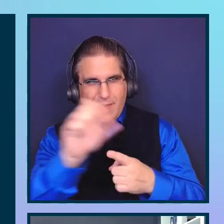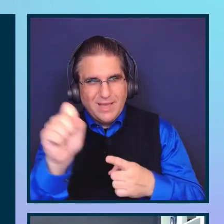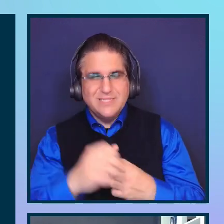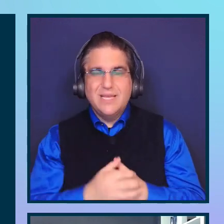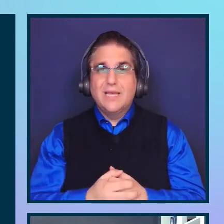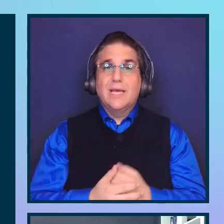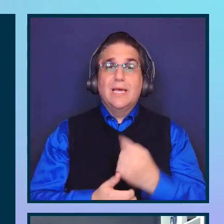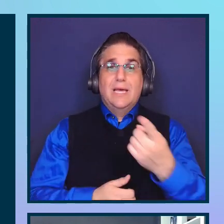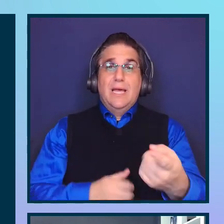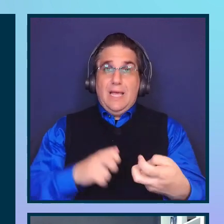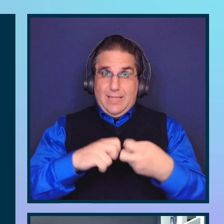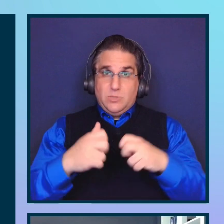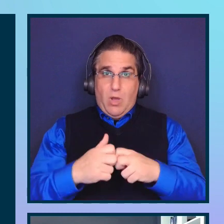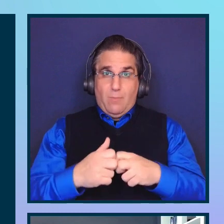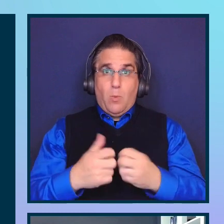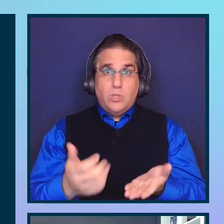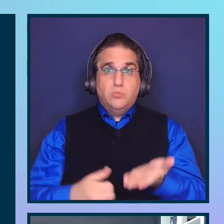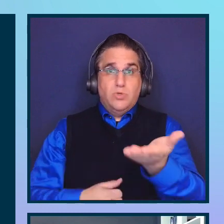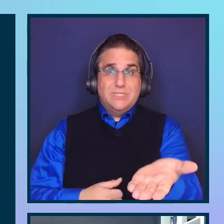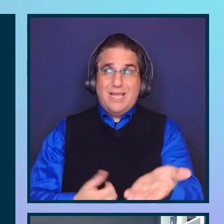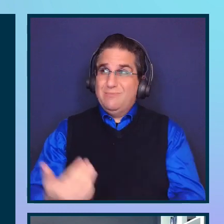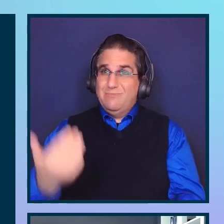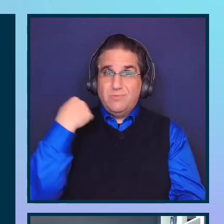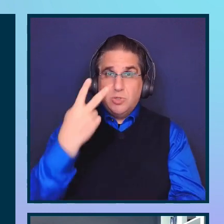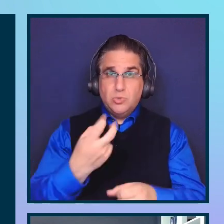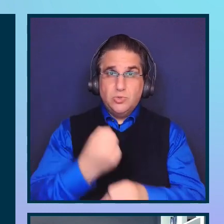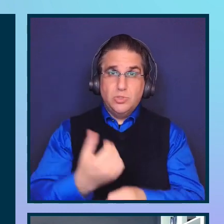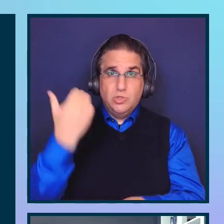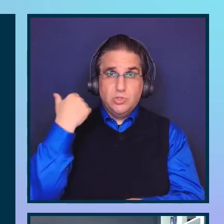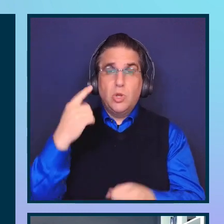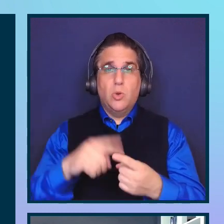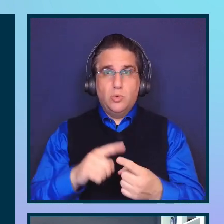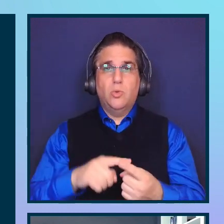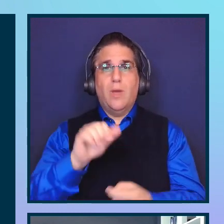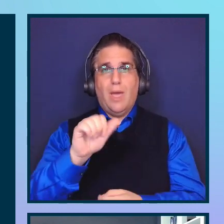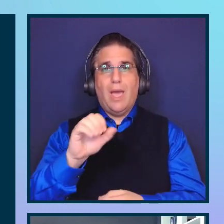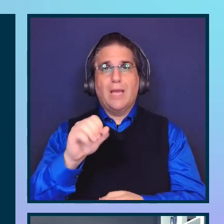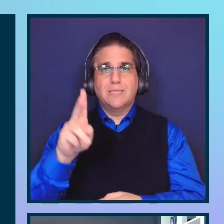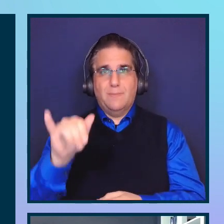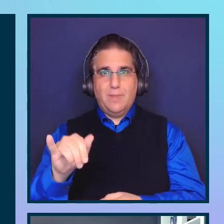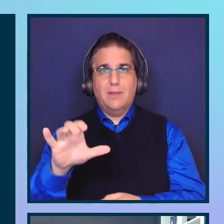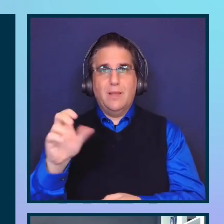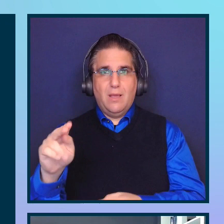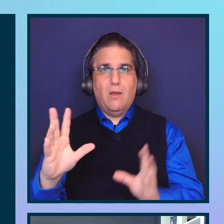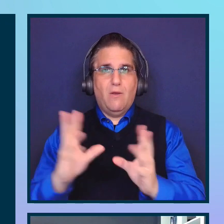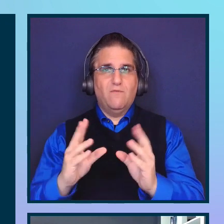It was presented two years ago in the, Accessibility Toronto Conference, and there's certain solutions for this scenario.